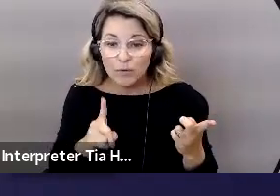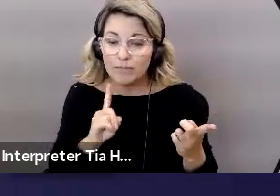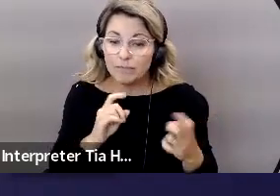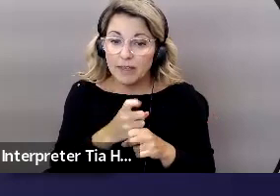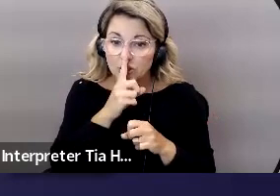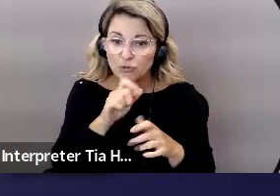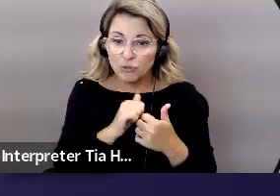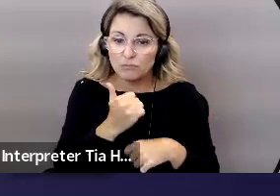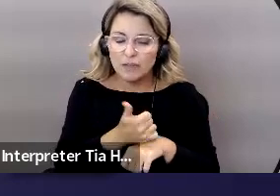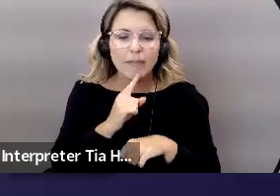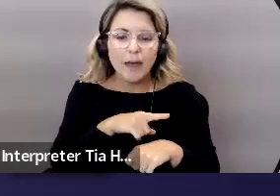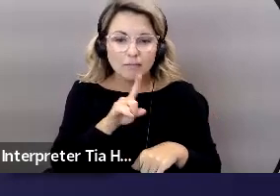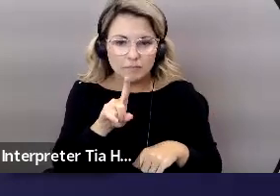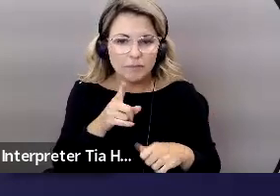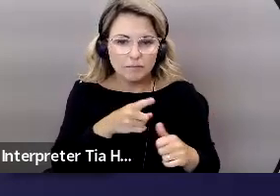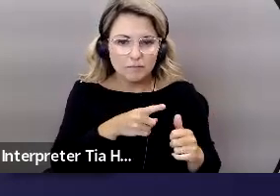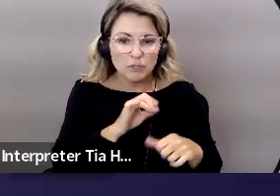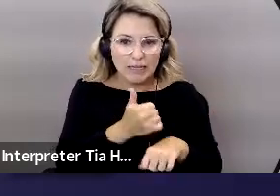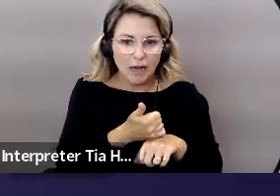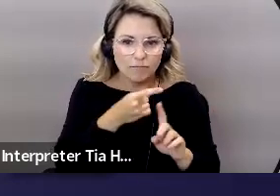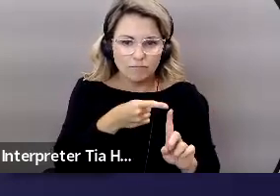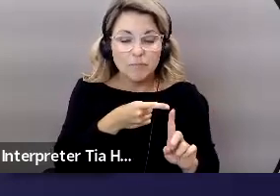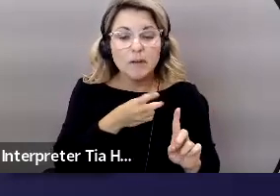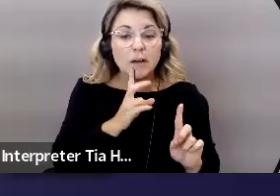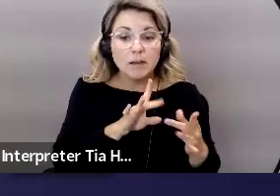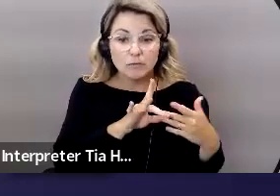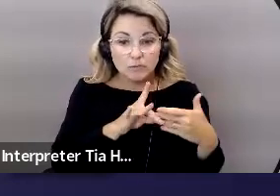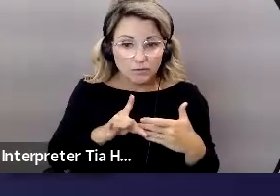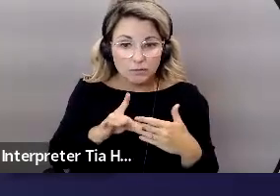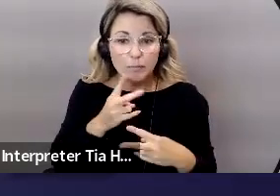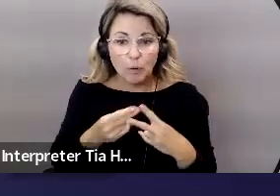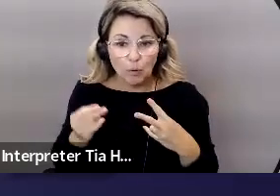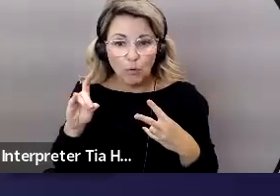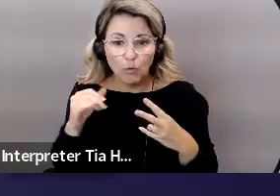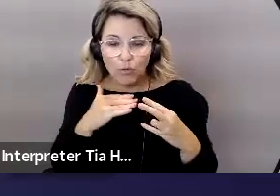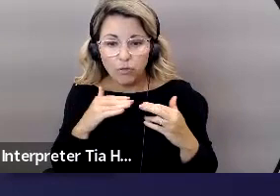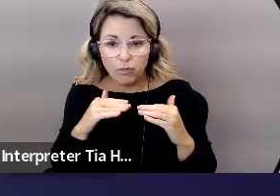And this ties back into what Dr. Gooden just said and what Dr. Rumrill just said, with a lot of what